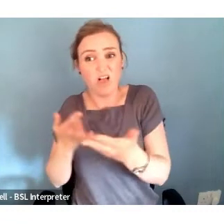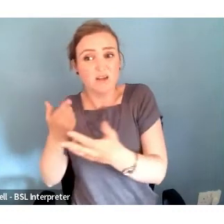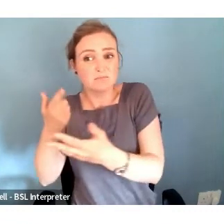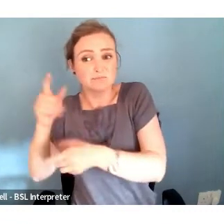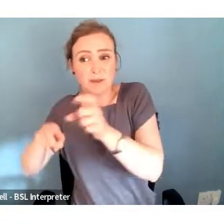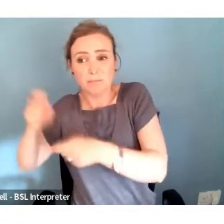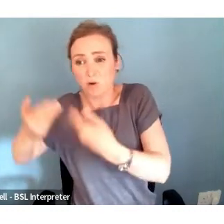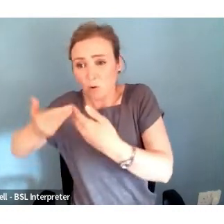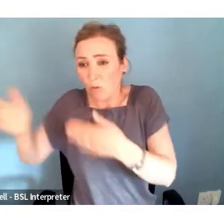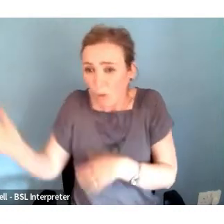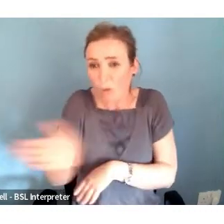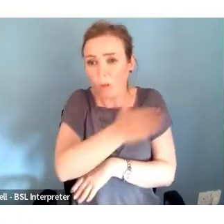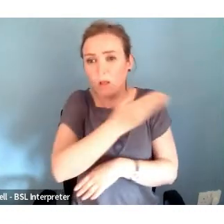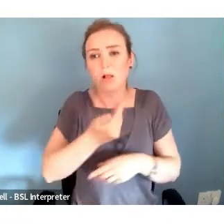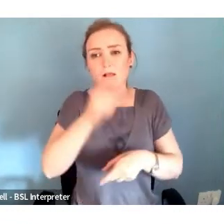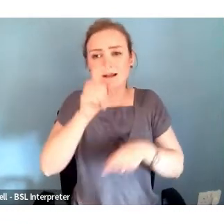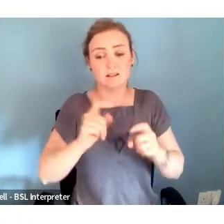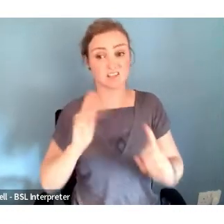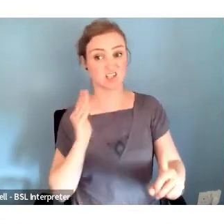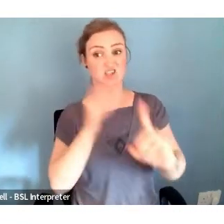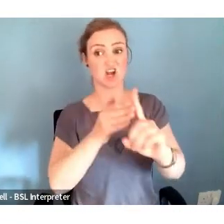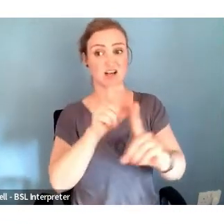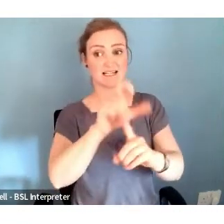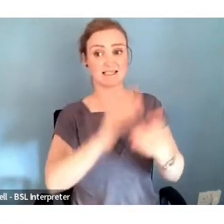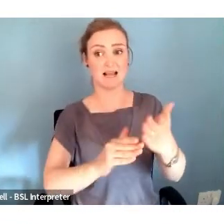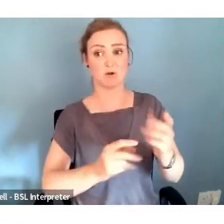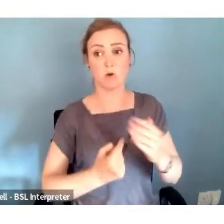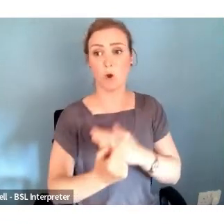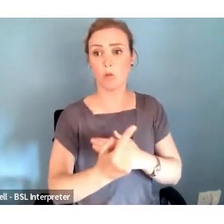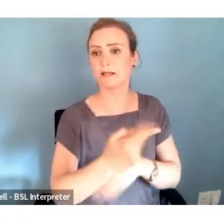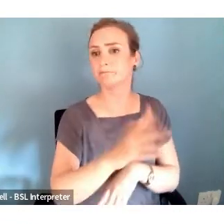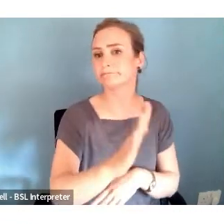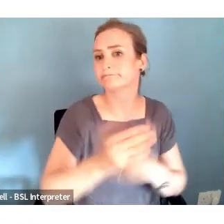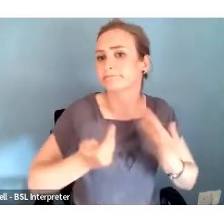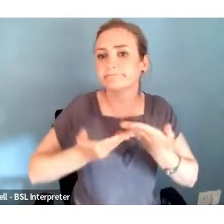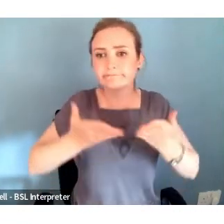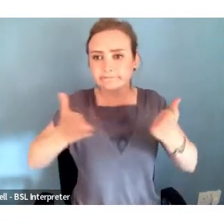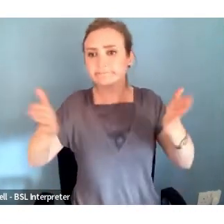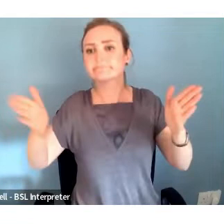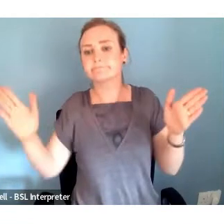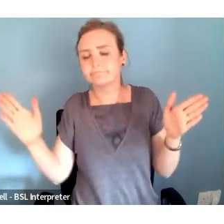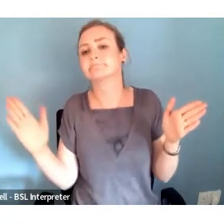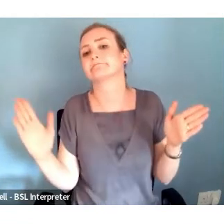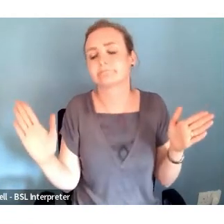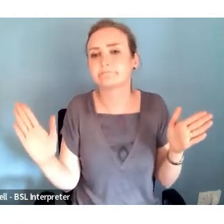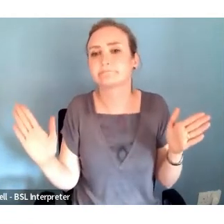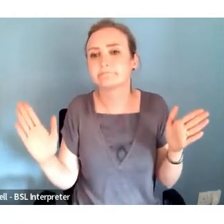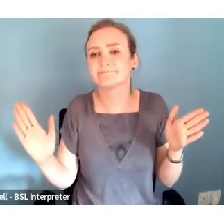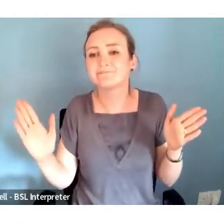not targe he etting one group at the expense of another, actually making a more attractive proposition of